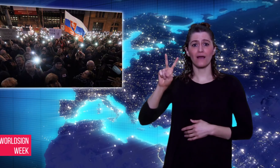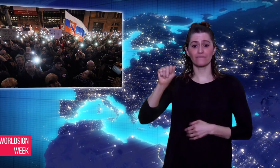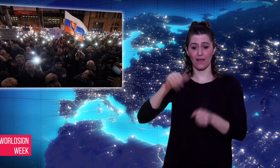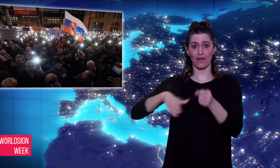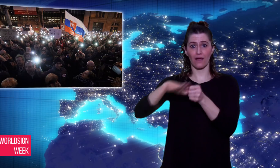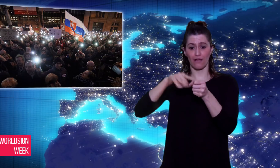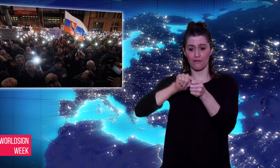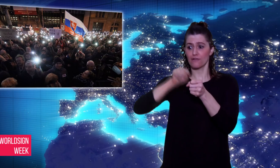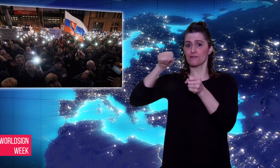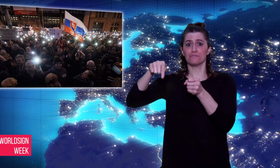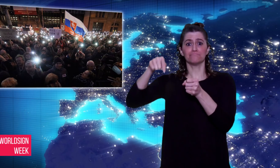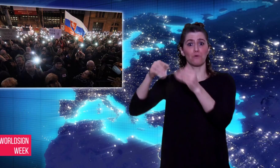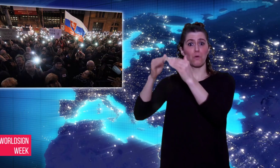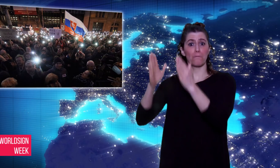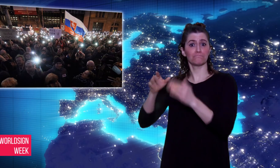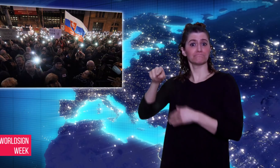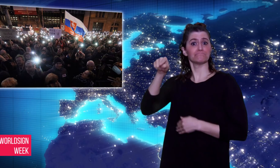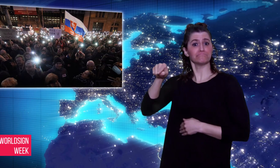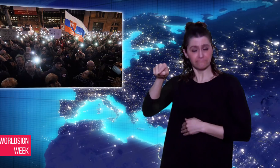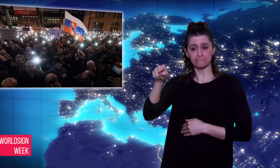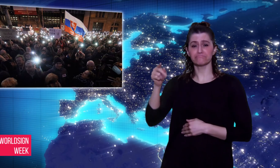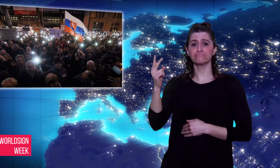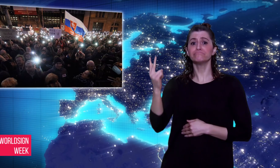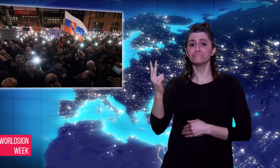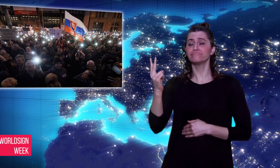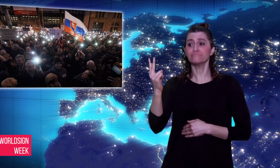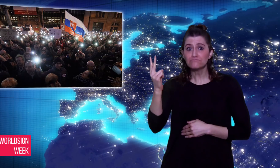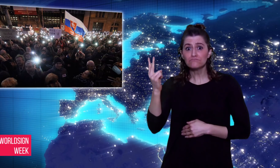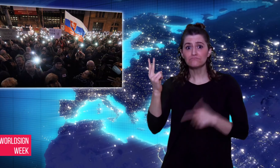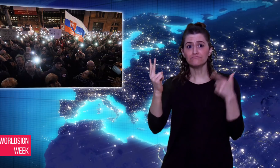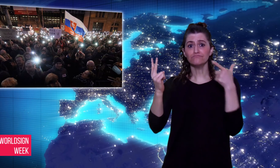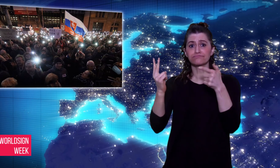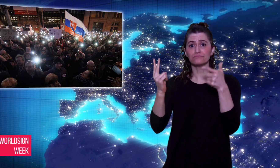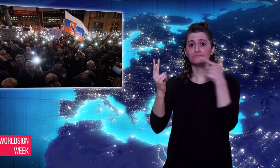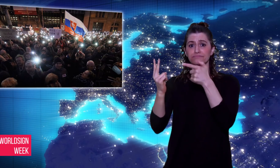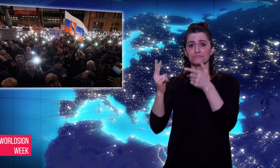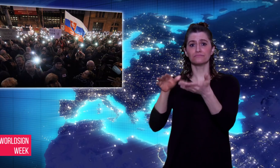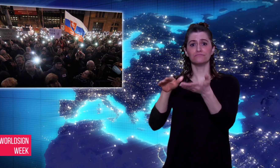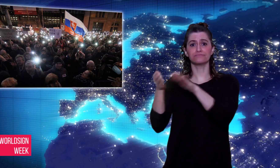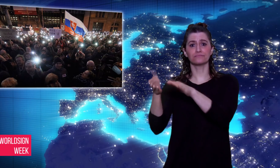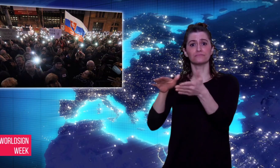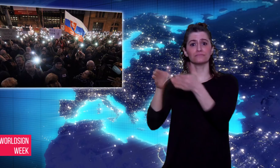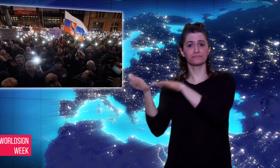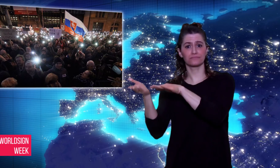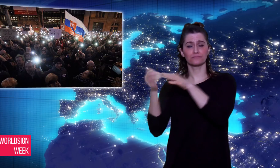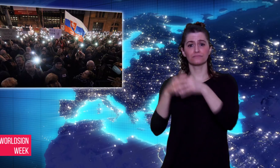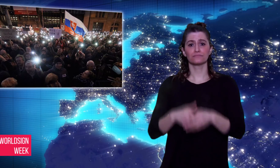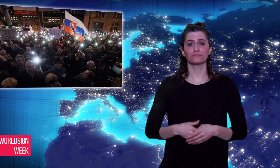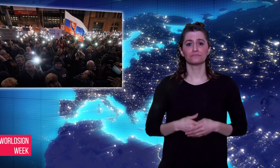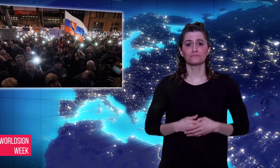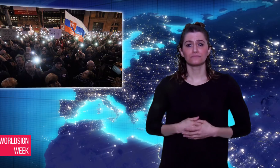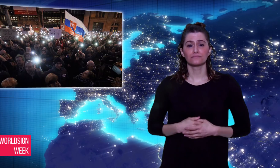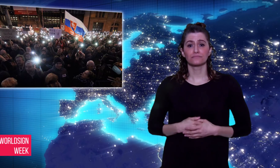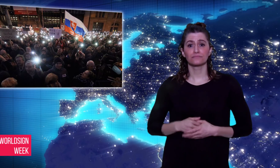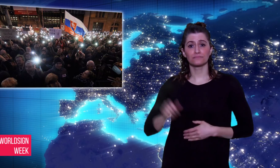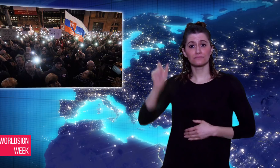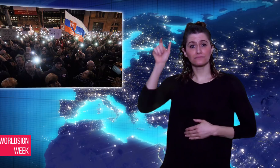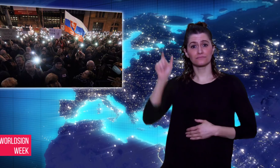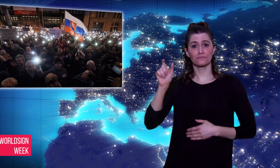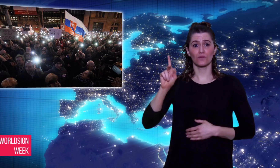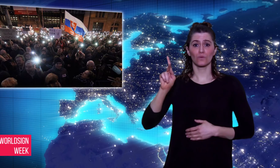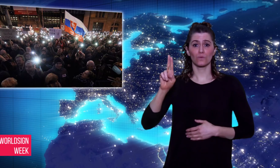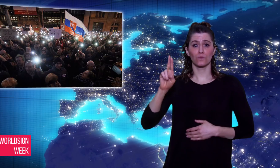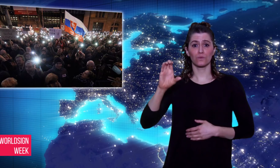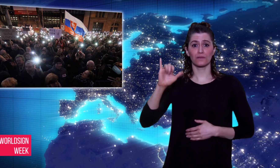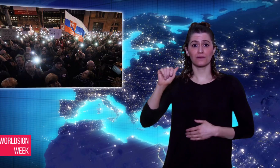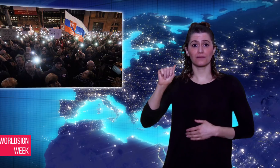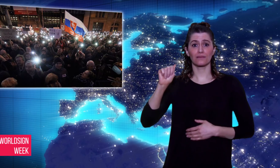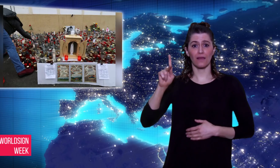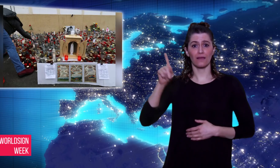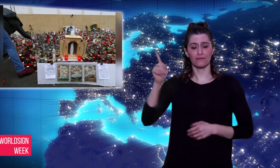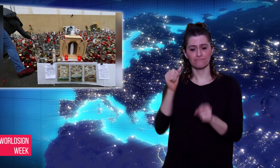was investigating on tax evasion and